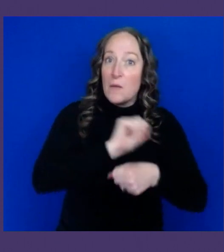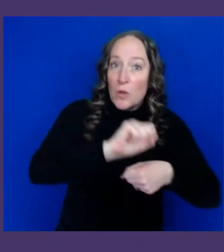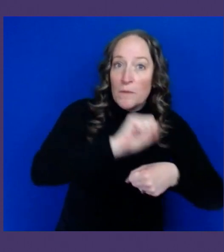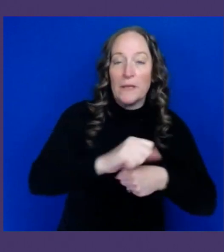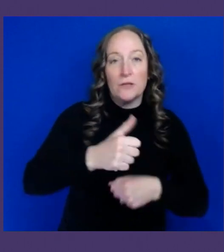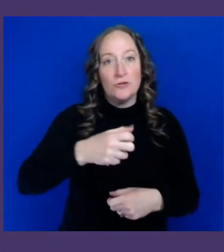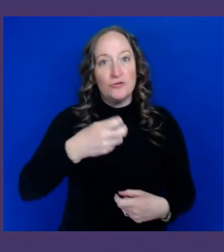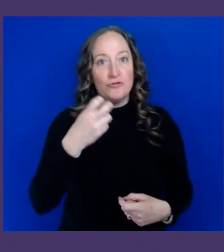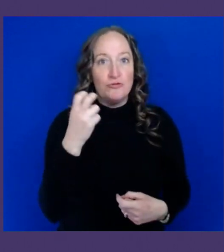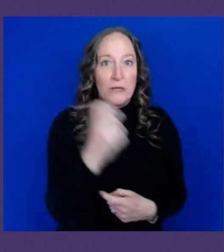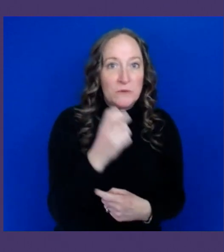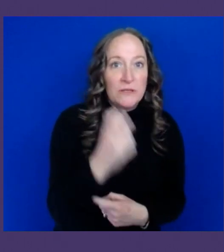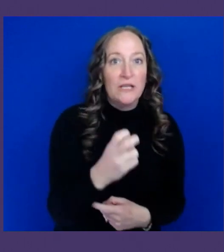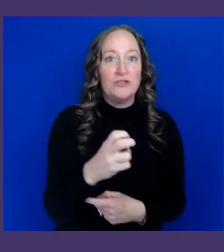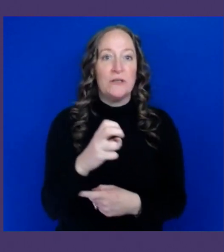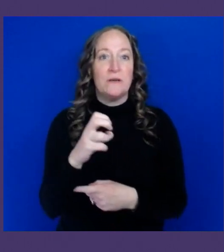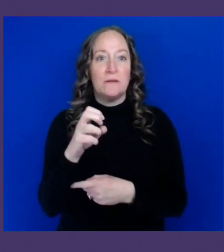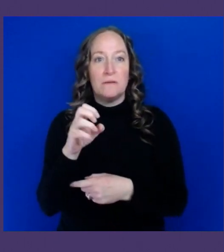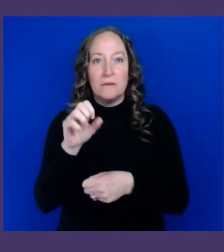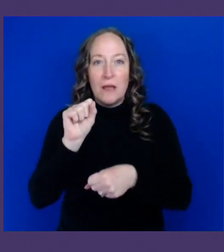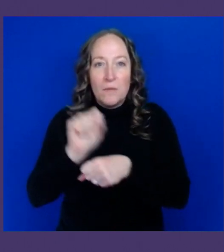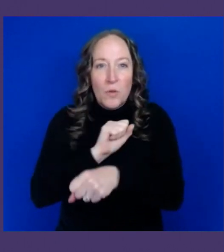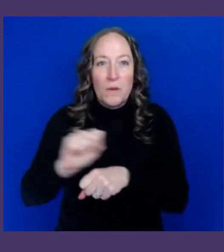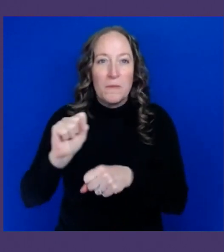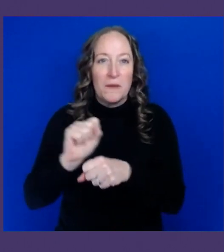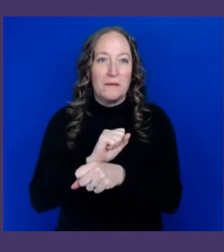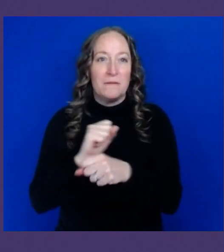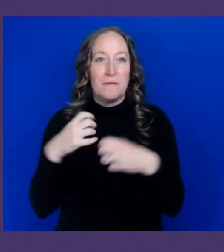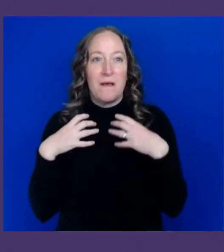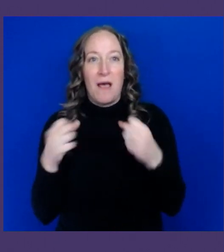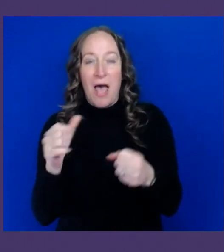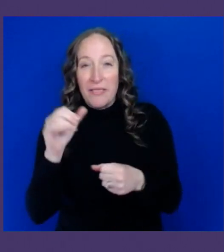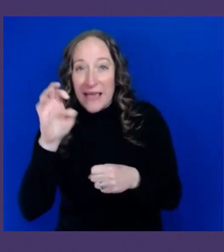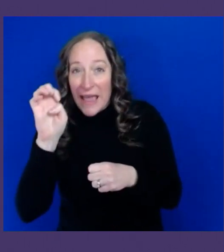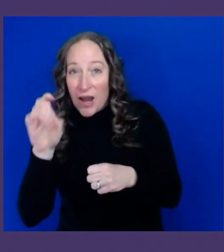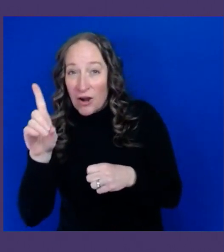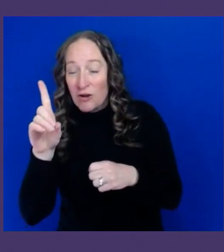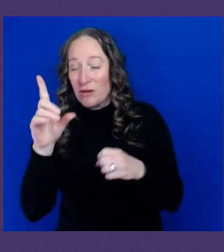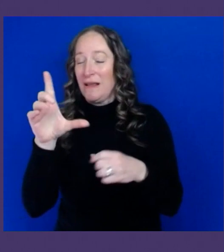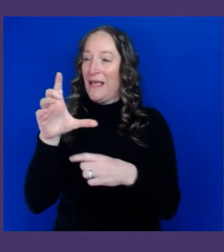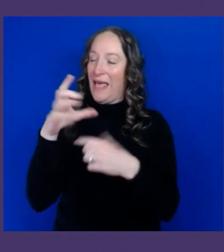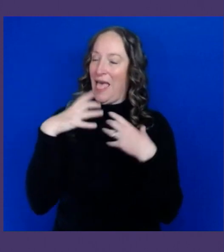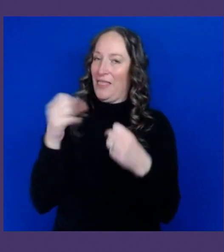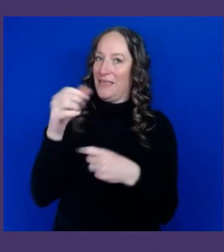But it seems to me that there is one meta issue that